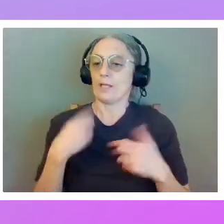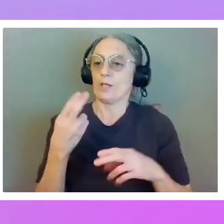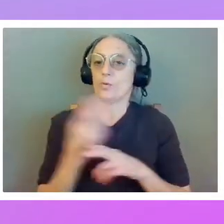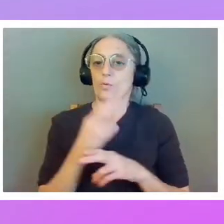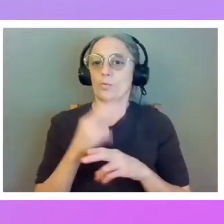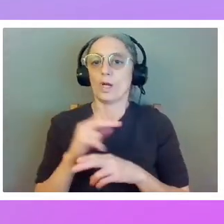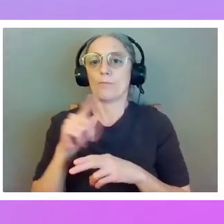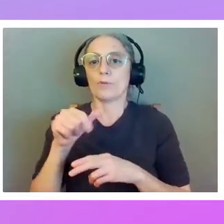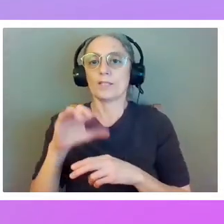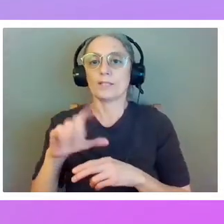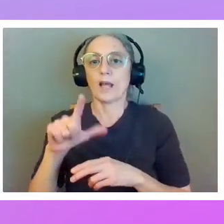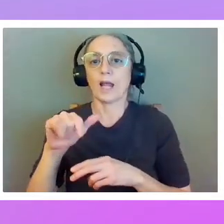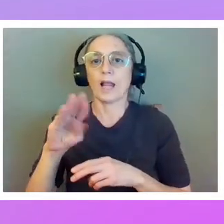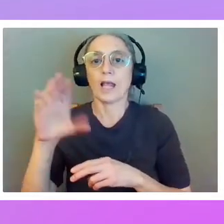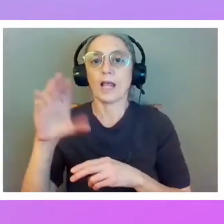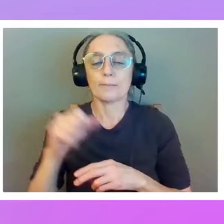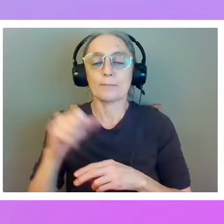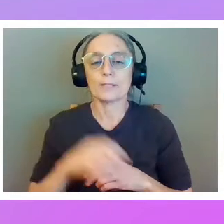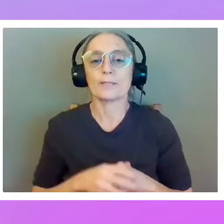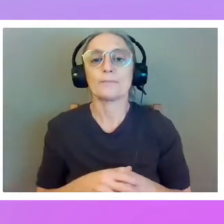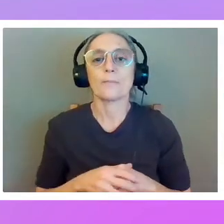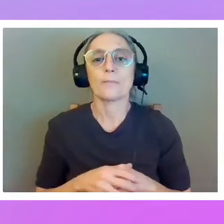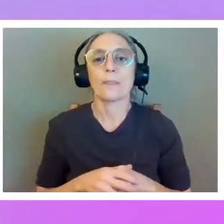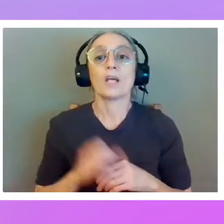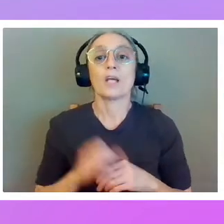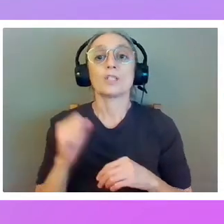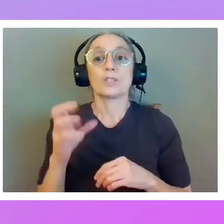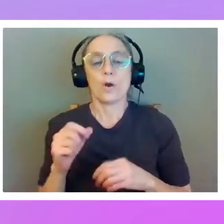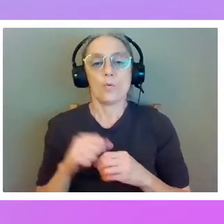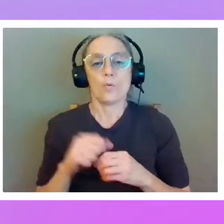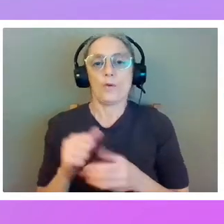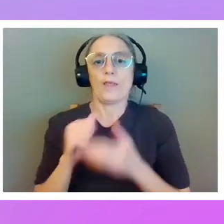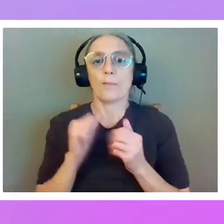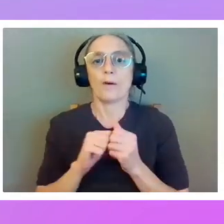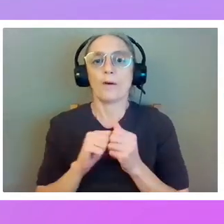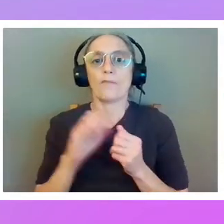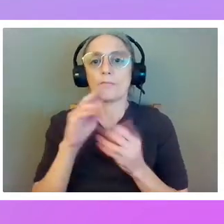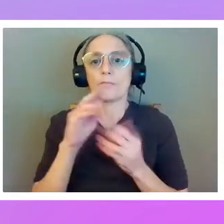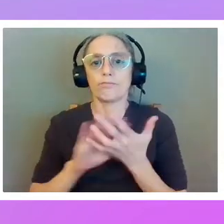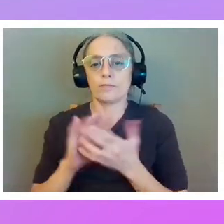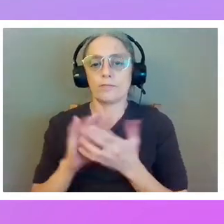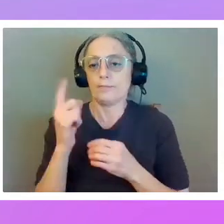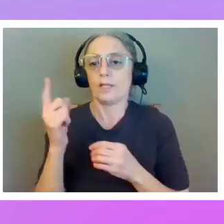So with the help of the War Amps, I did some research on my own